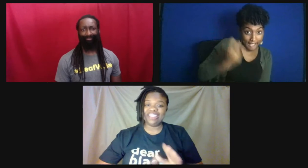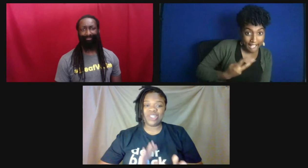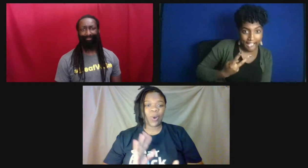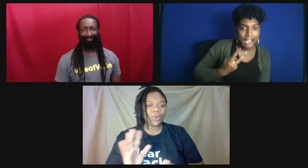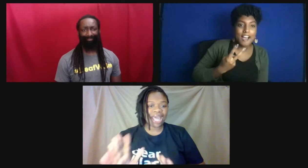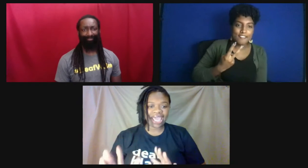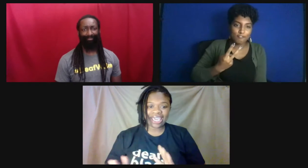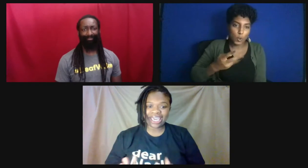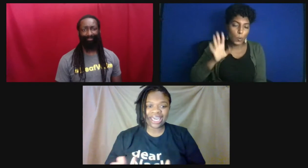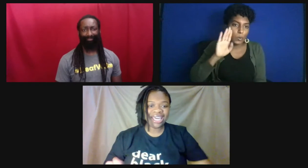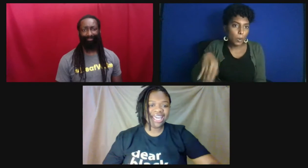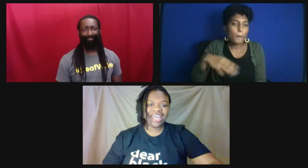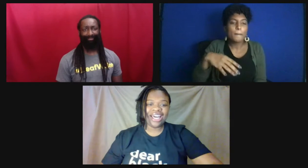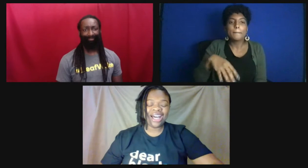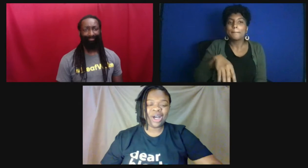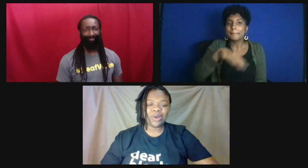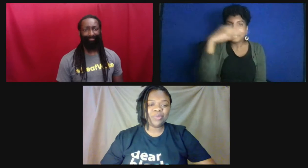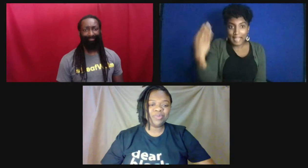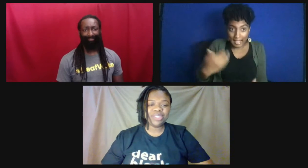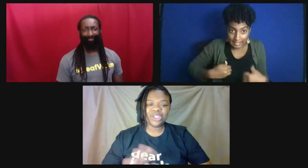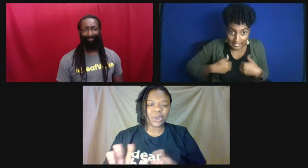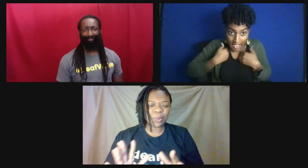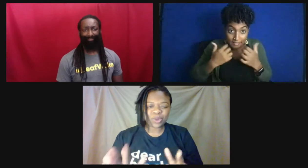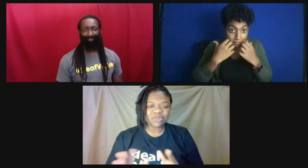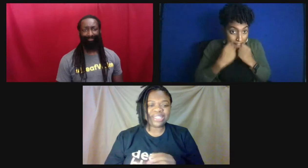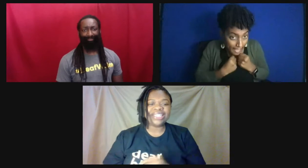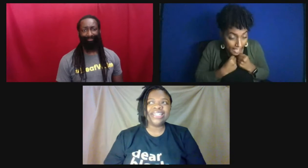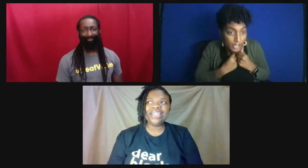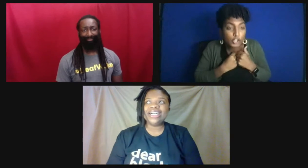and this whole like you know, movement,